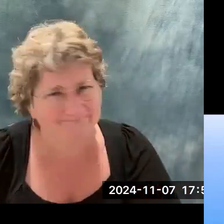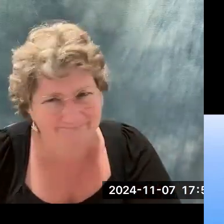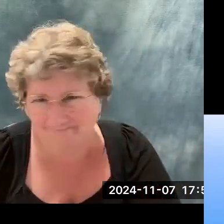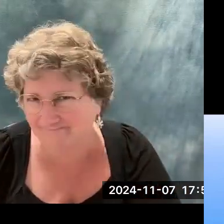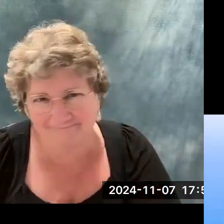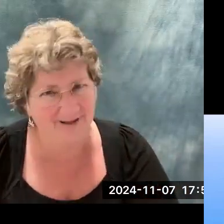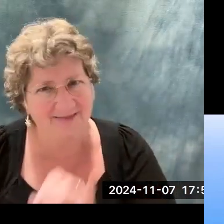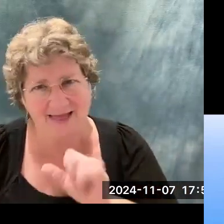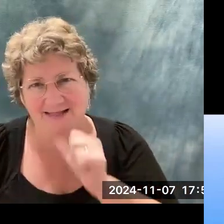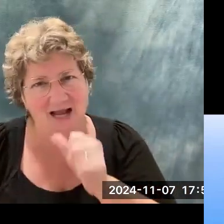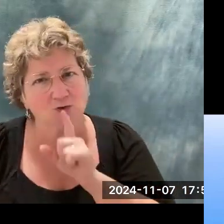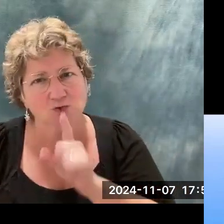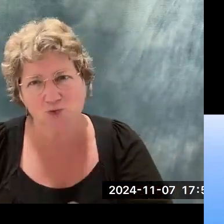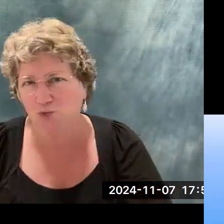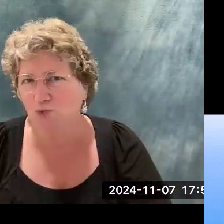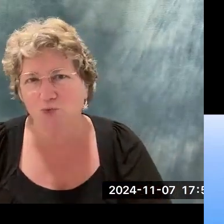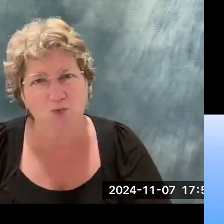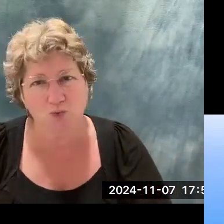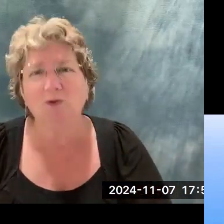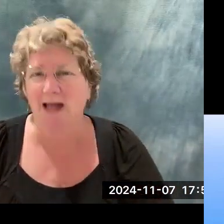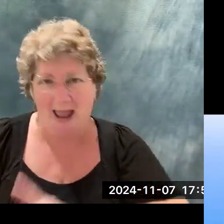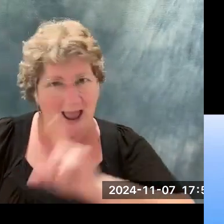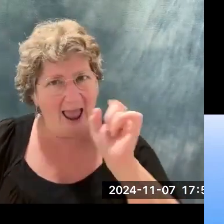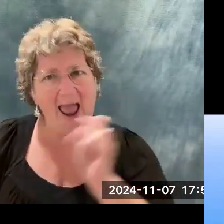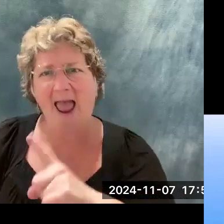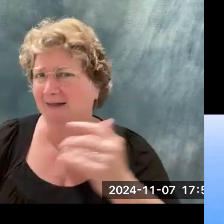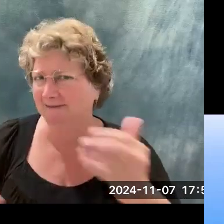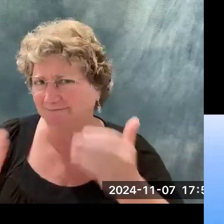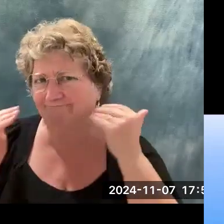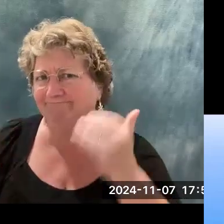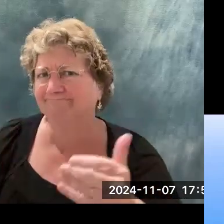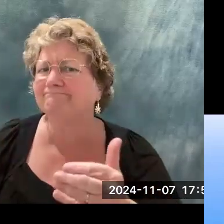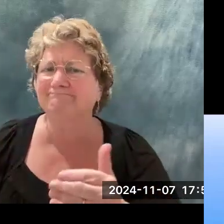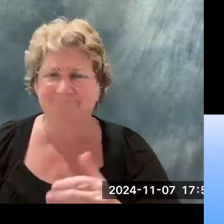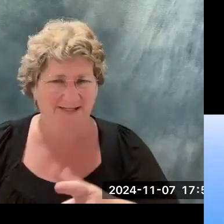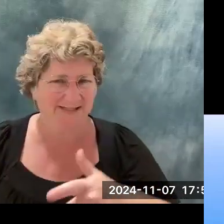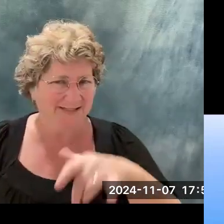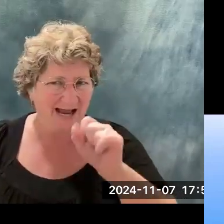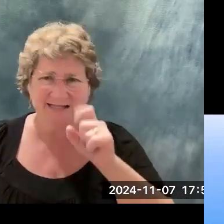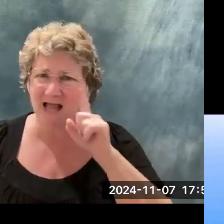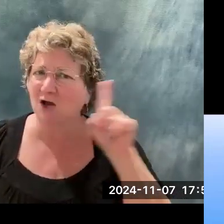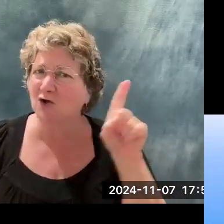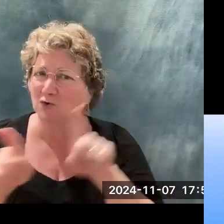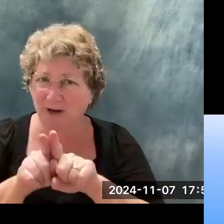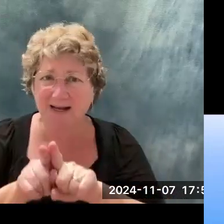the case. And I absolutely agree with Fran and that we should make sure that we're talking